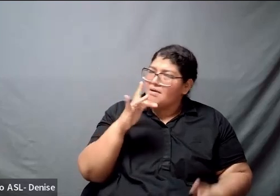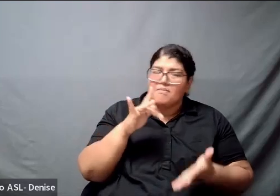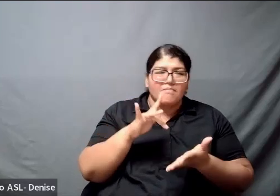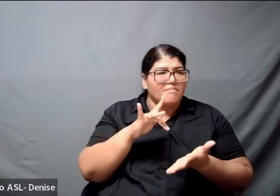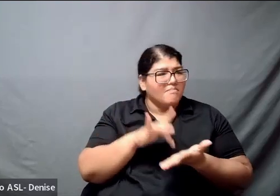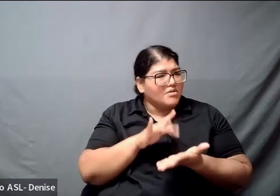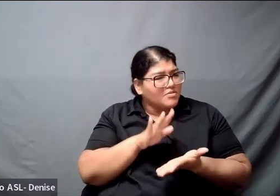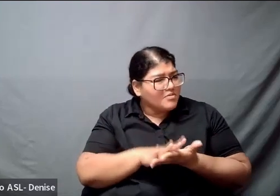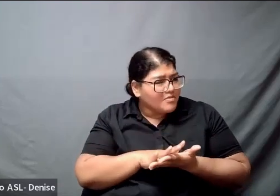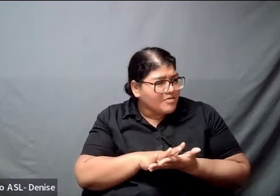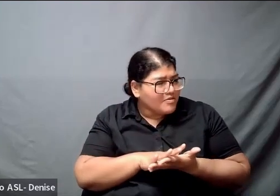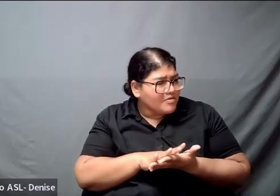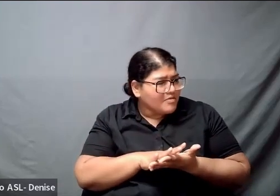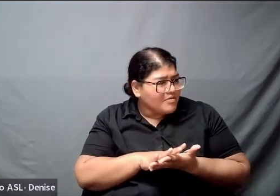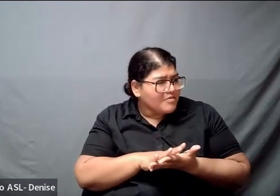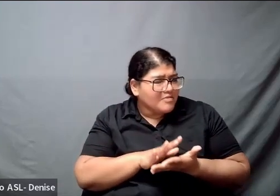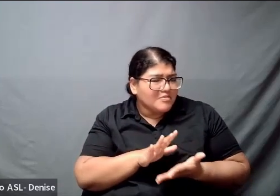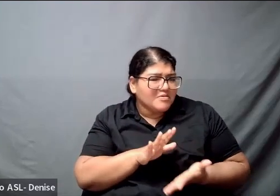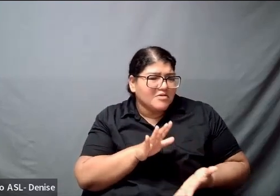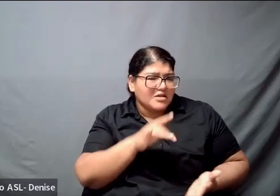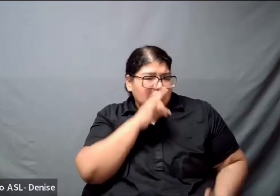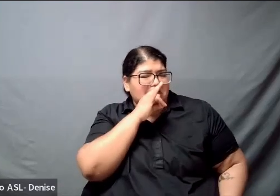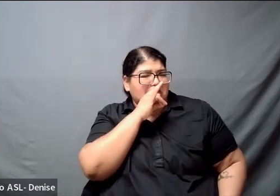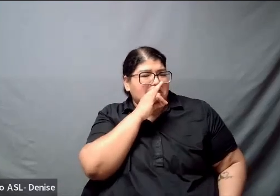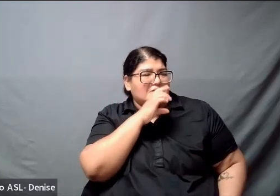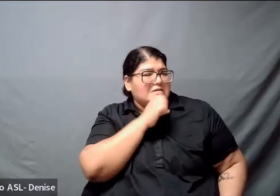in the audience who said, okay, so how old are you all actually when you're writing?